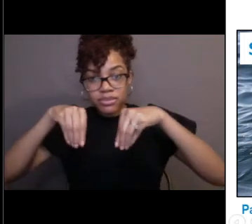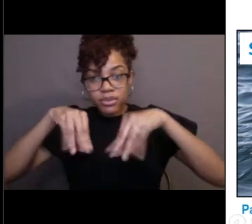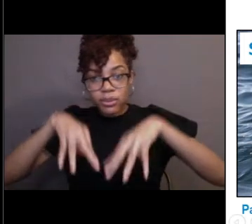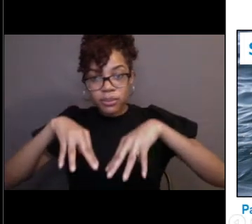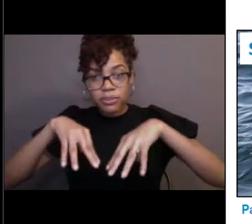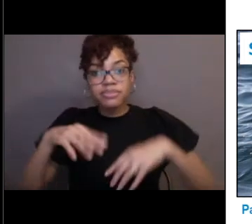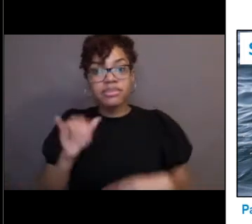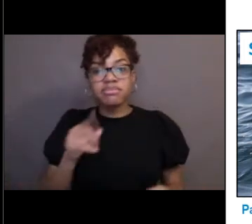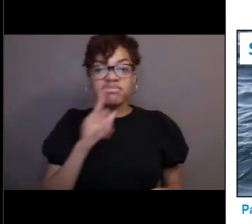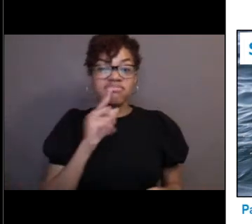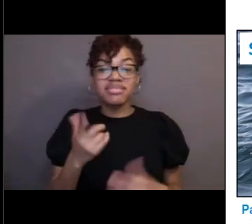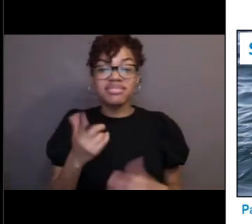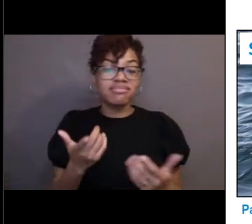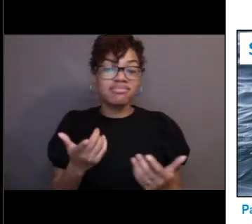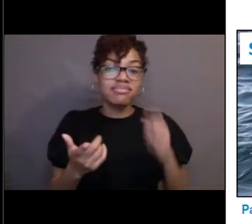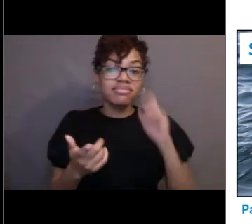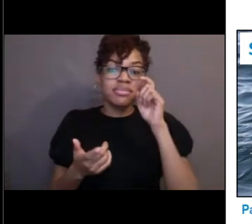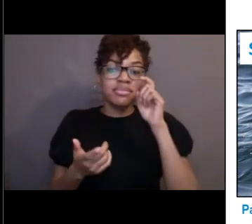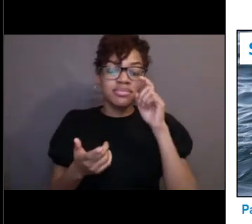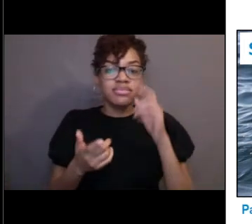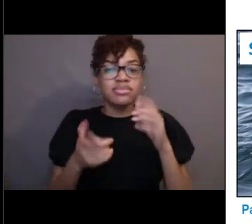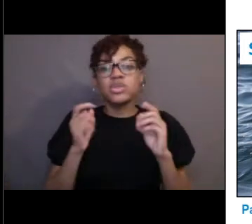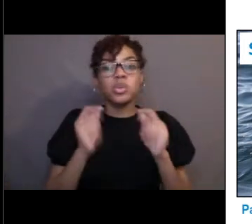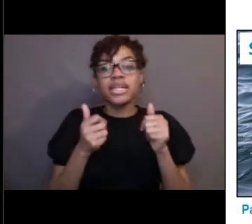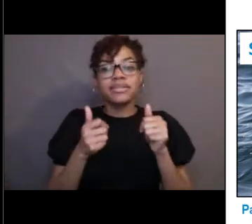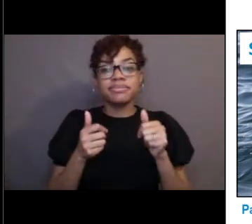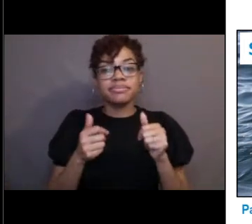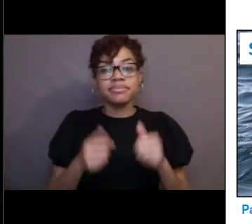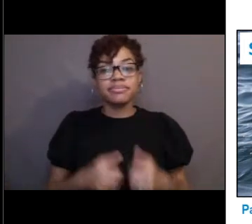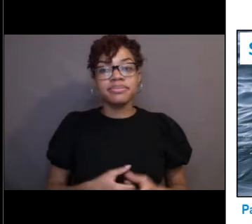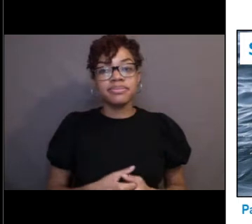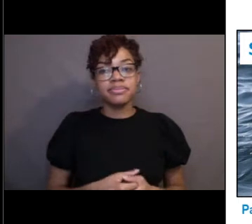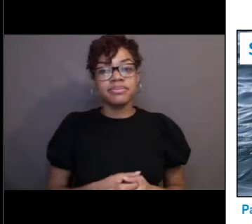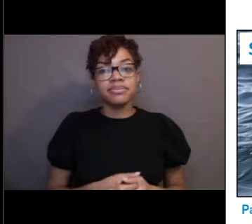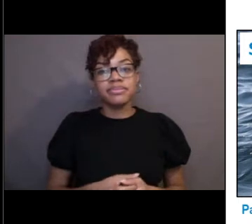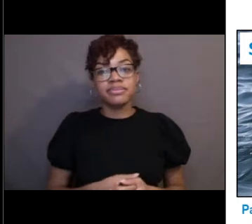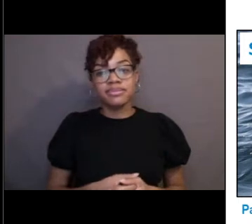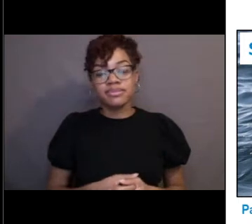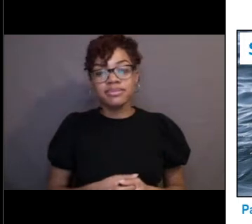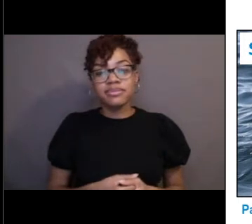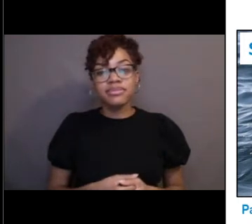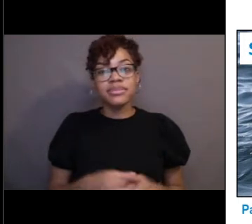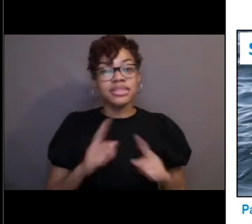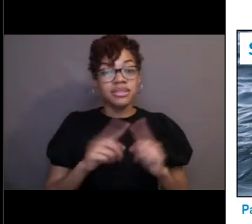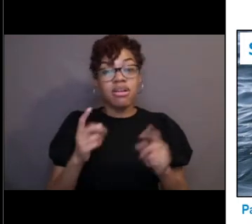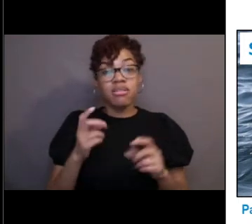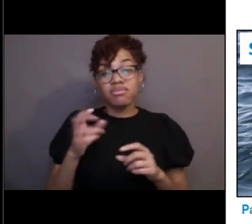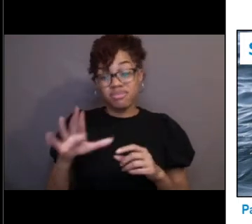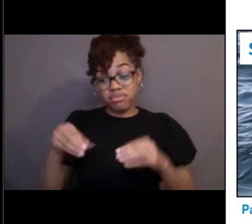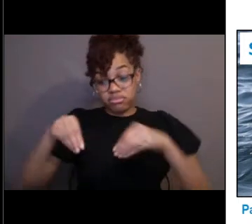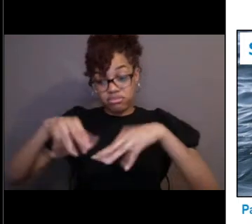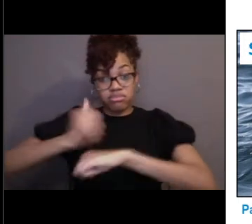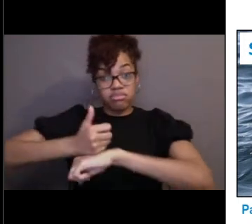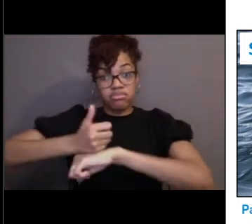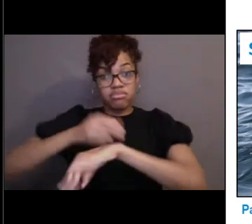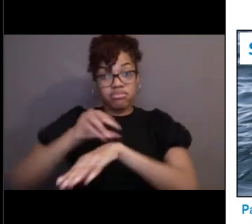Getting a tag on a turtle is a pretty quick process. But spying the turtle and lying in the boat up can take a bit of time.